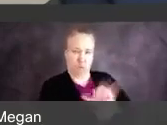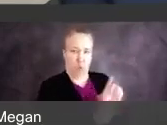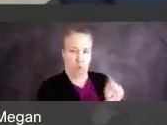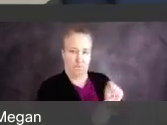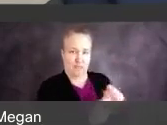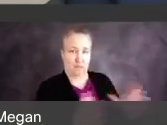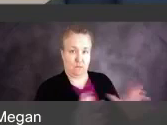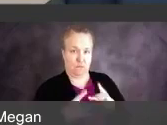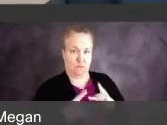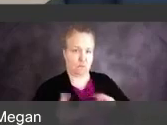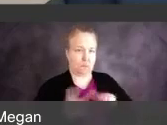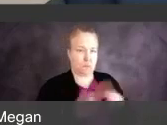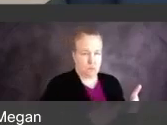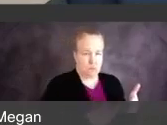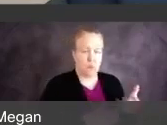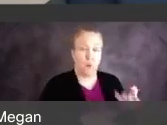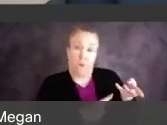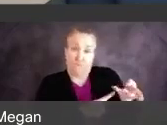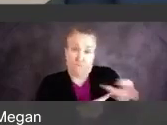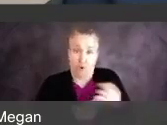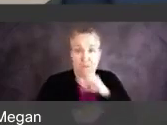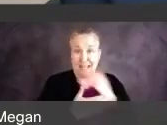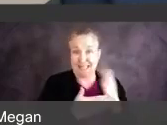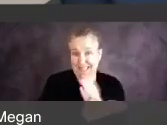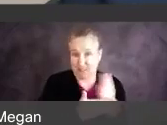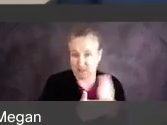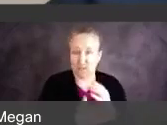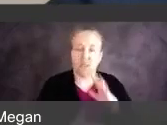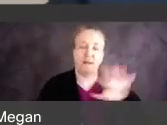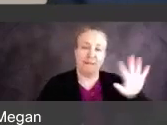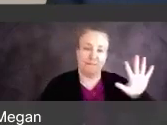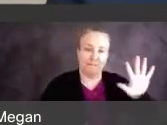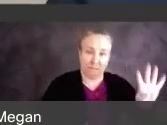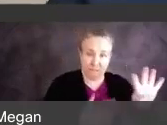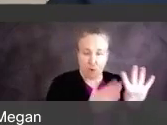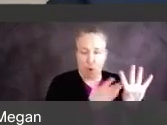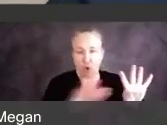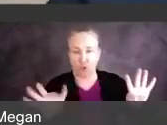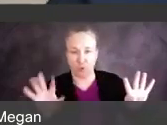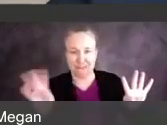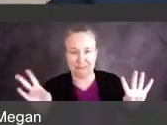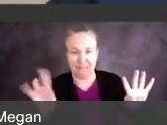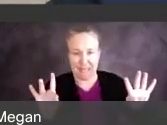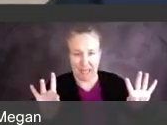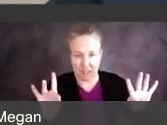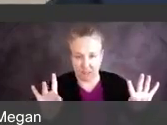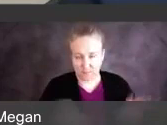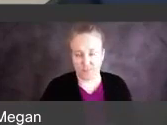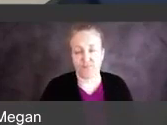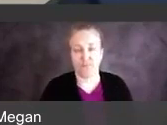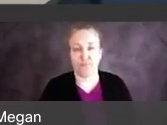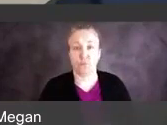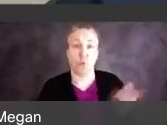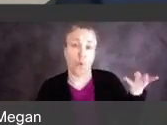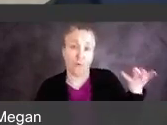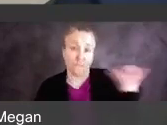These four individuals ranged in age from 54 to 78 and all four died at a hospital.